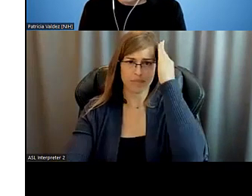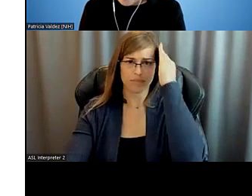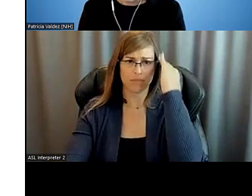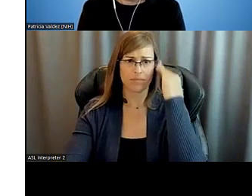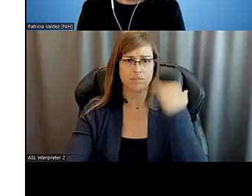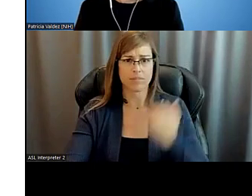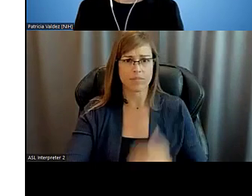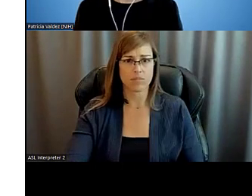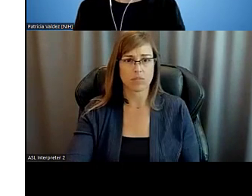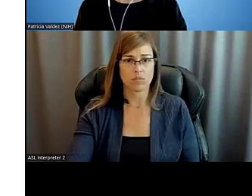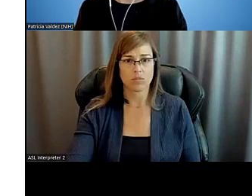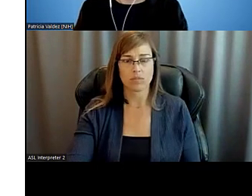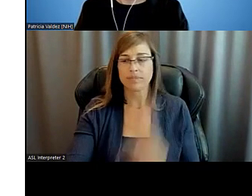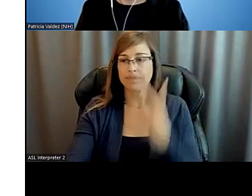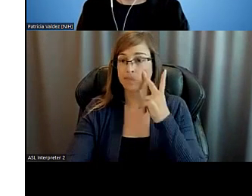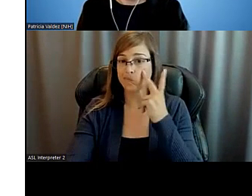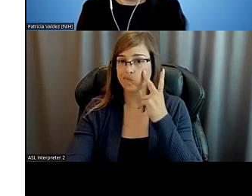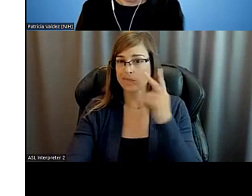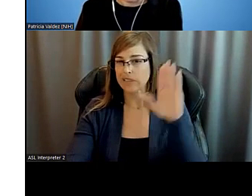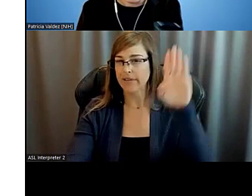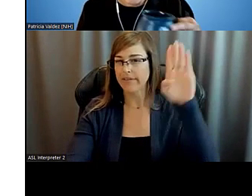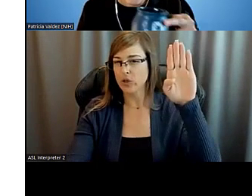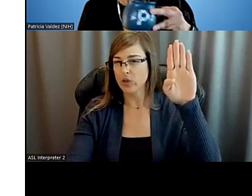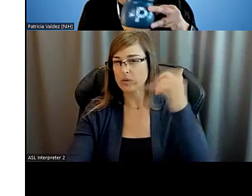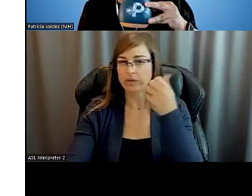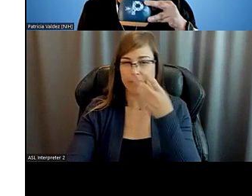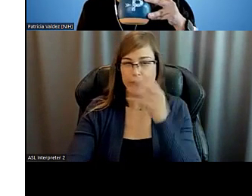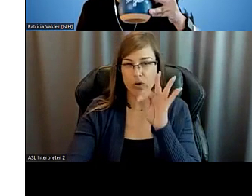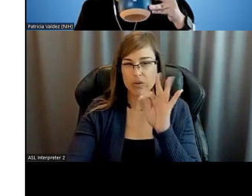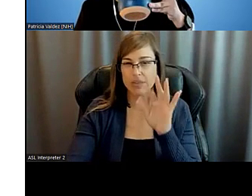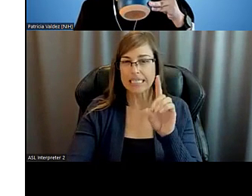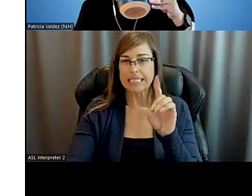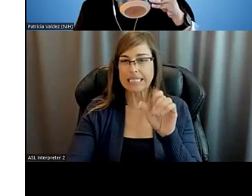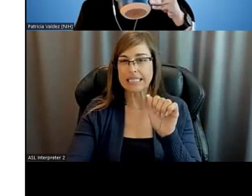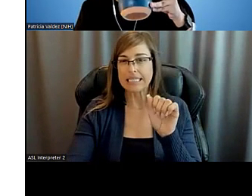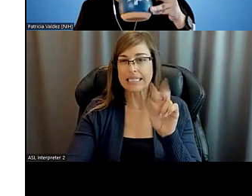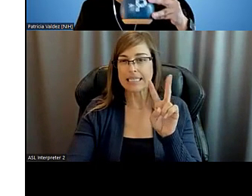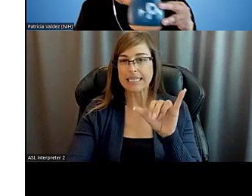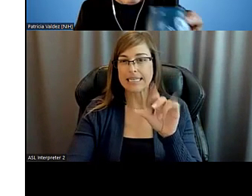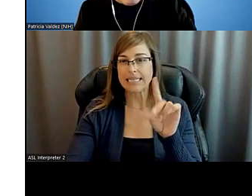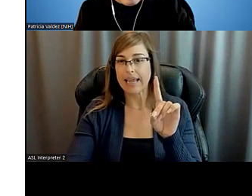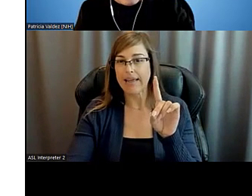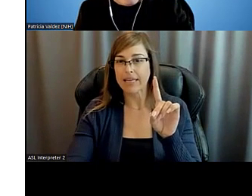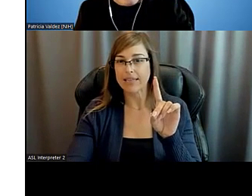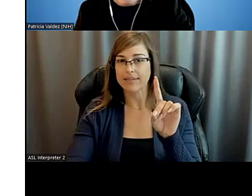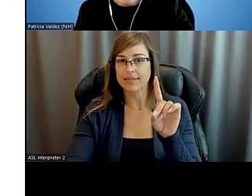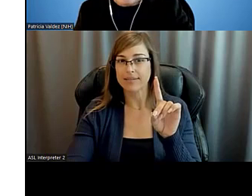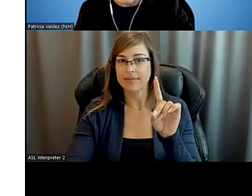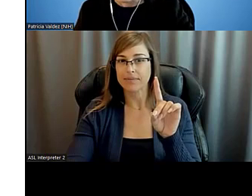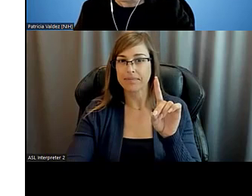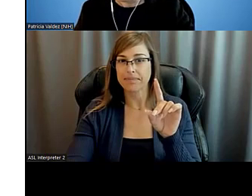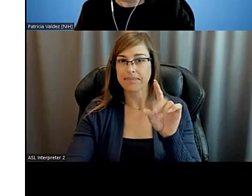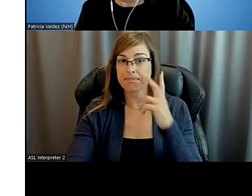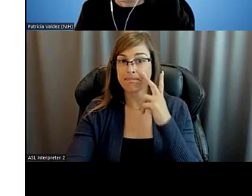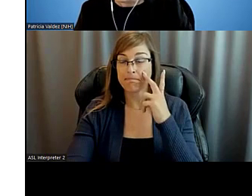and we have a few hands raised. Let's go to David Hudson. What do you think? Dr. Patricia Valdez: Hi, David.